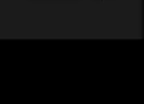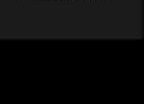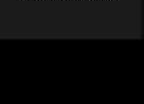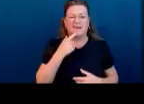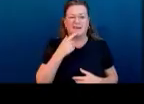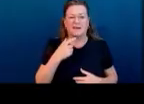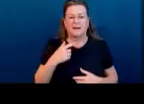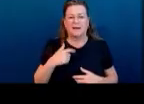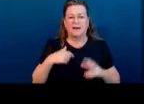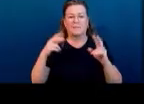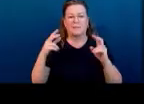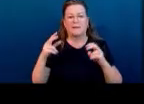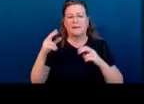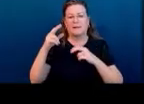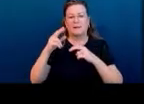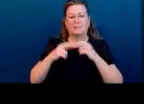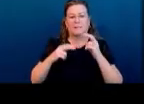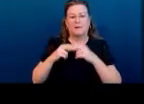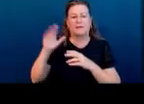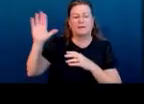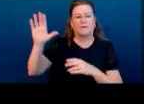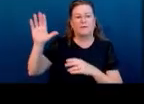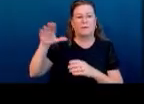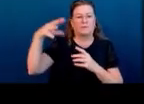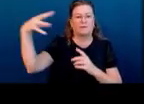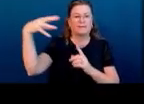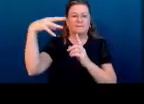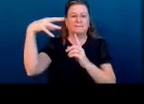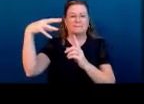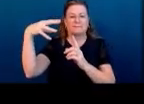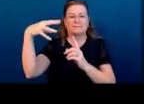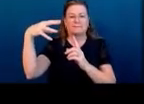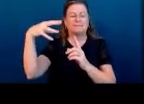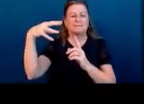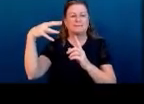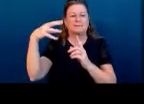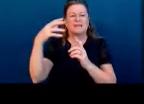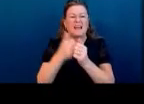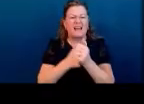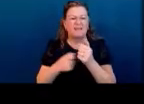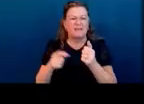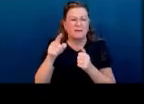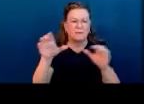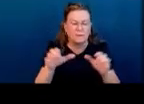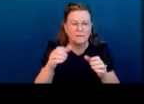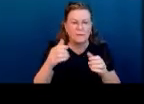lens, everything that you do. Every client I work with is a